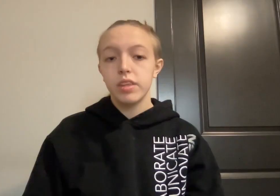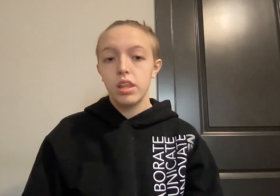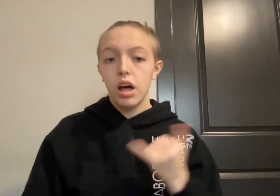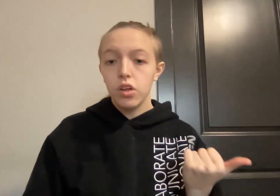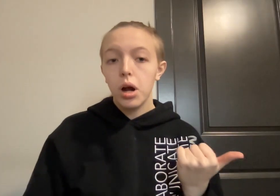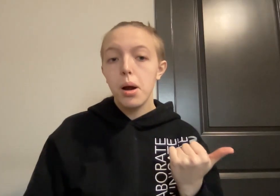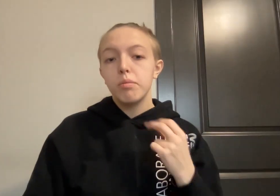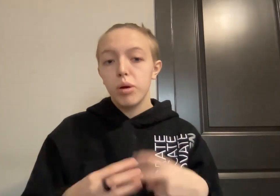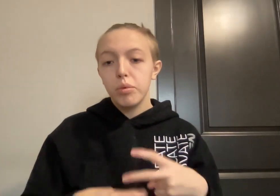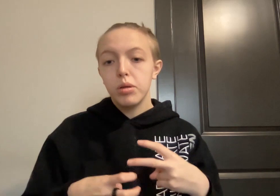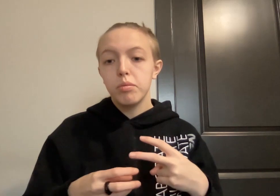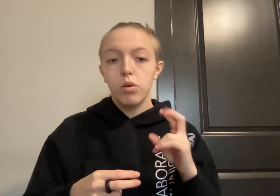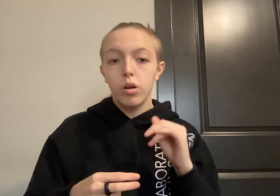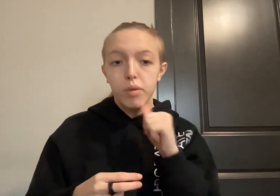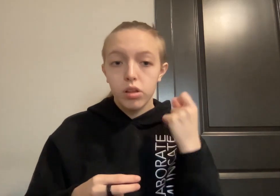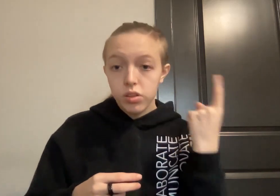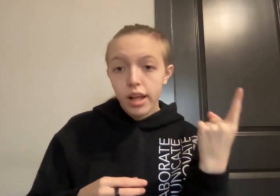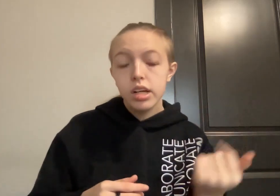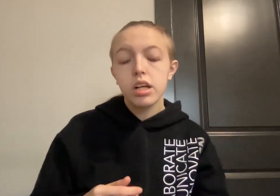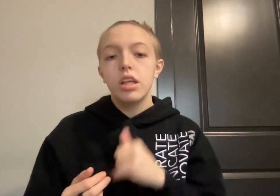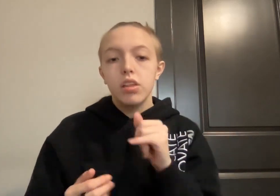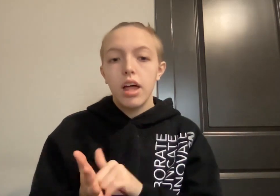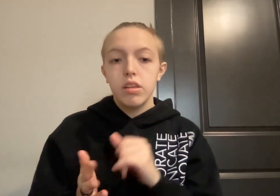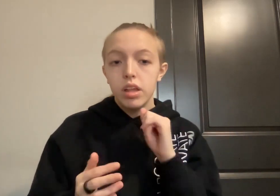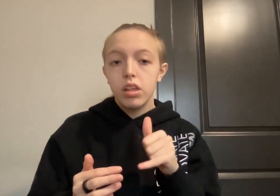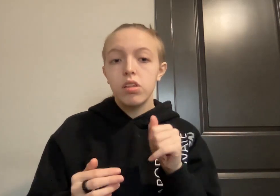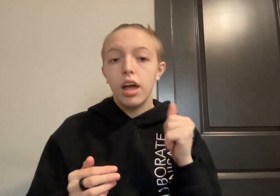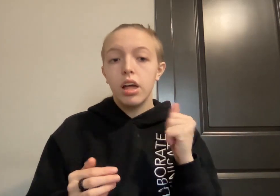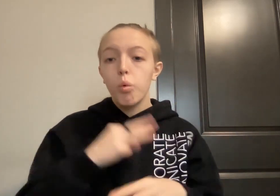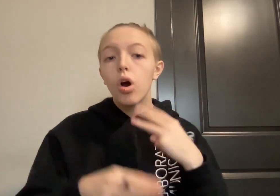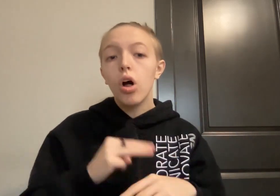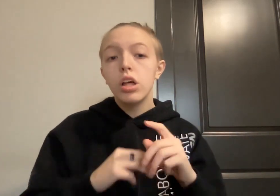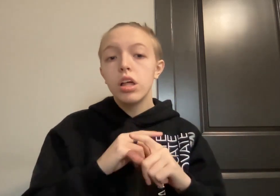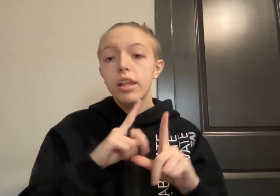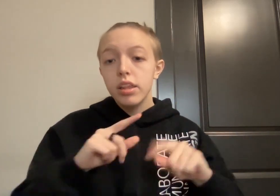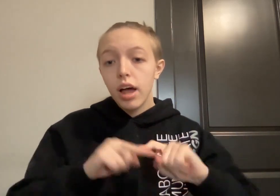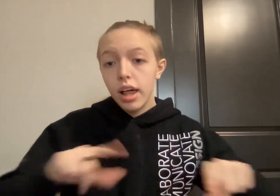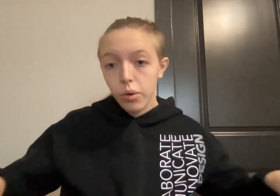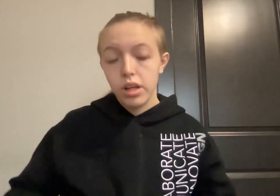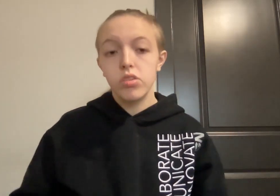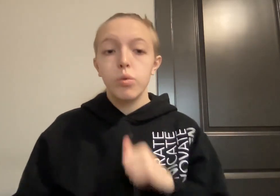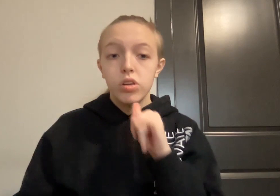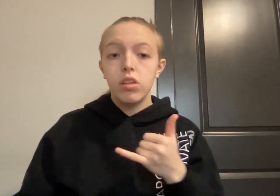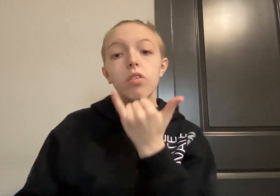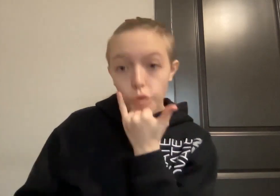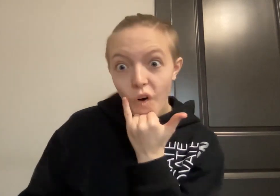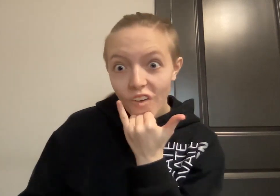Another problem or misunderstanding is that there is a world sign language which is FALSE